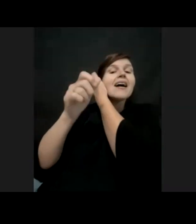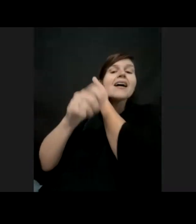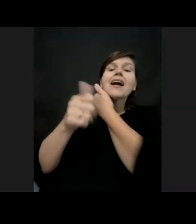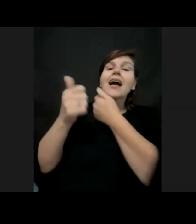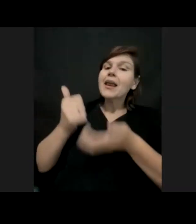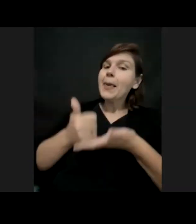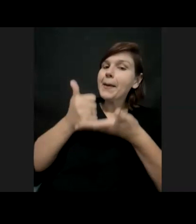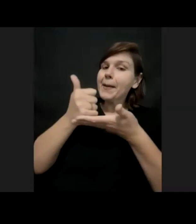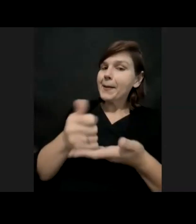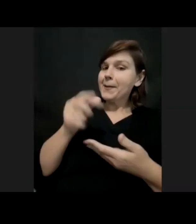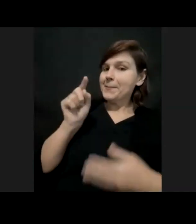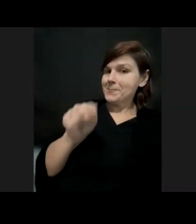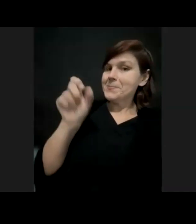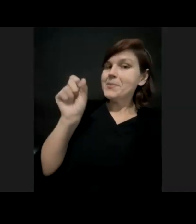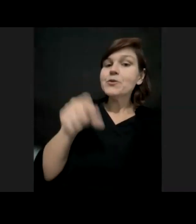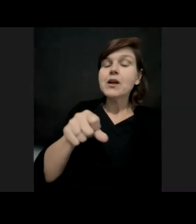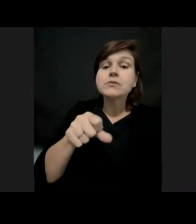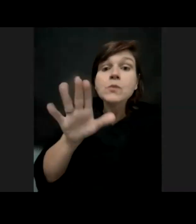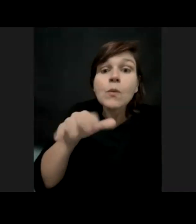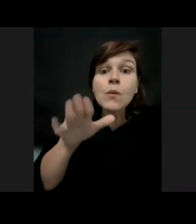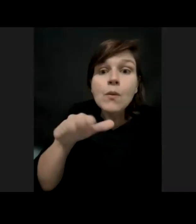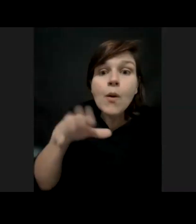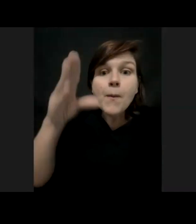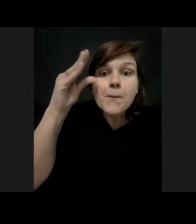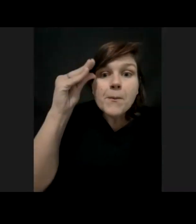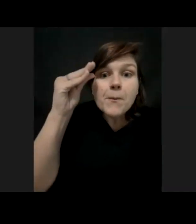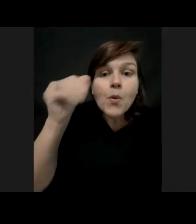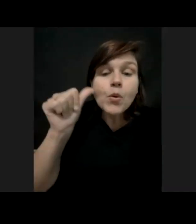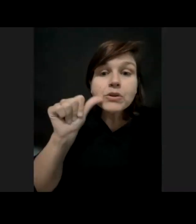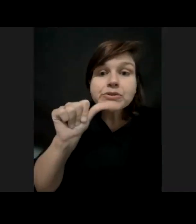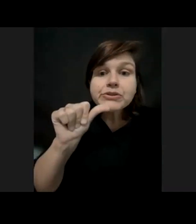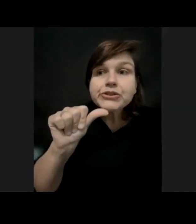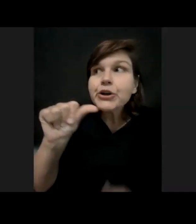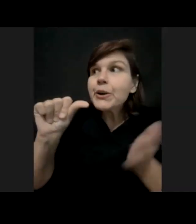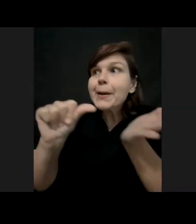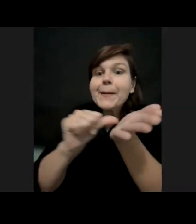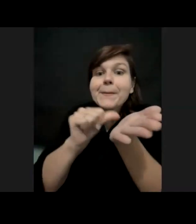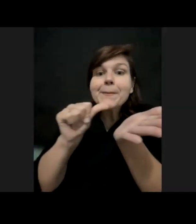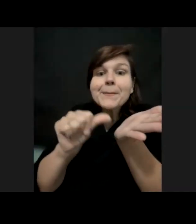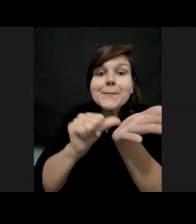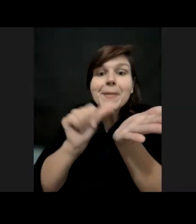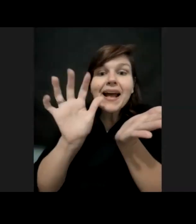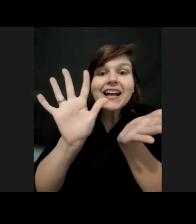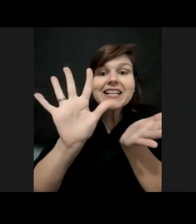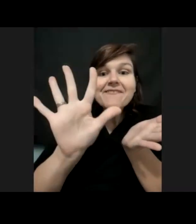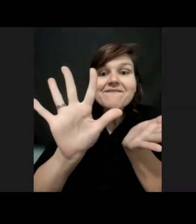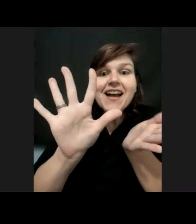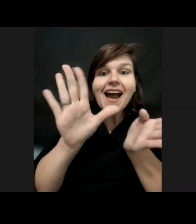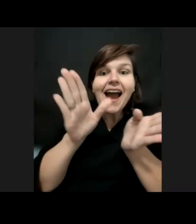Boys and girls, we're on page five of our big story book! Wow! So exciting!